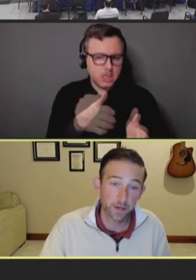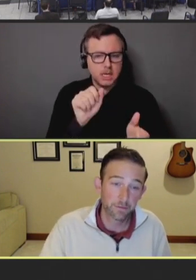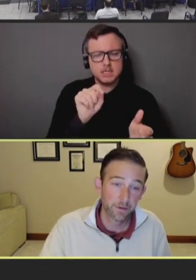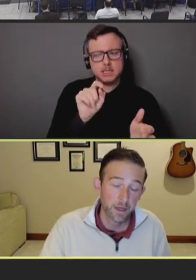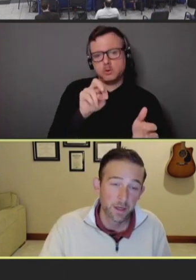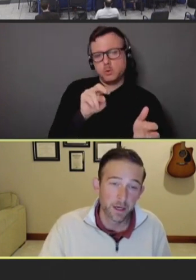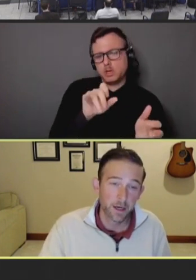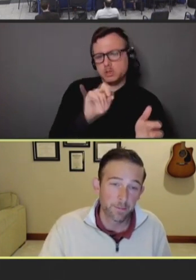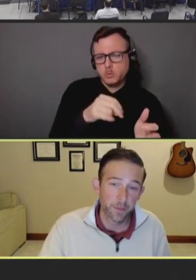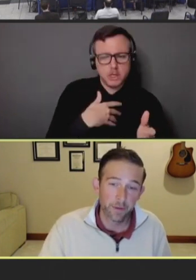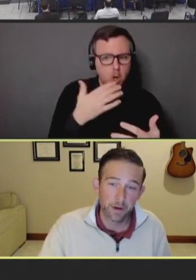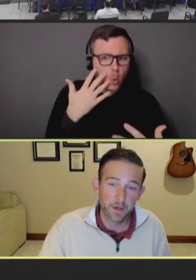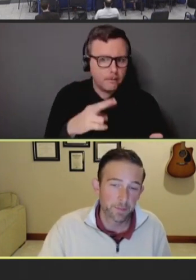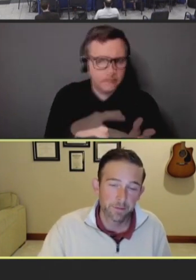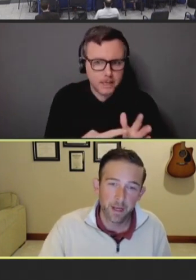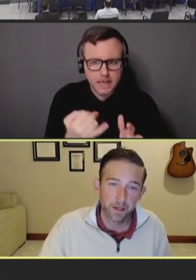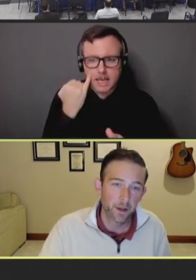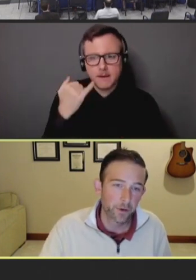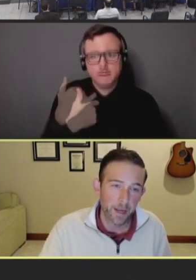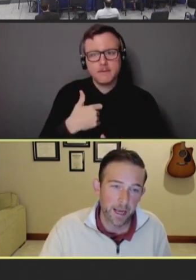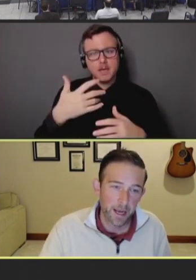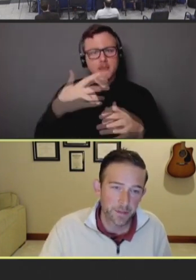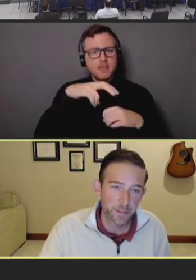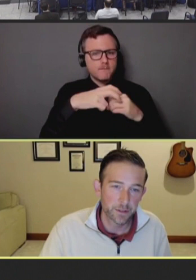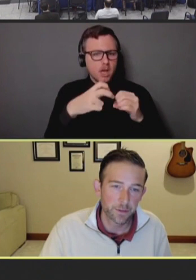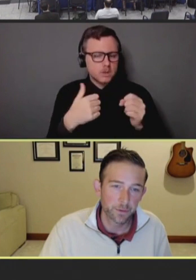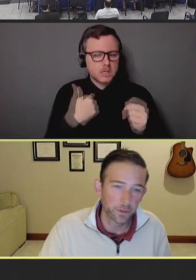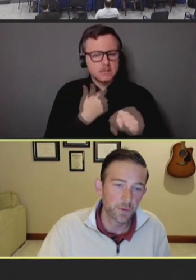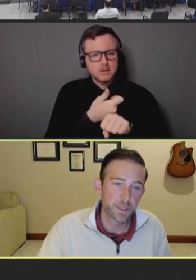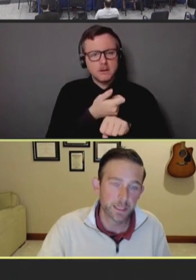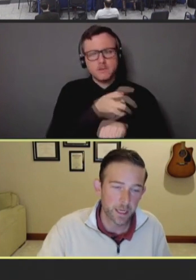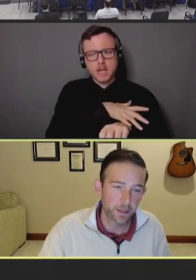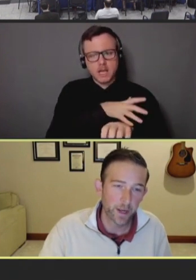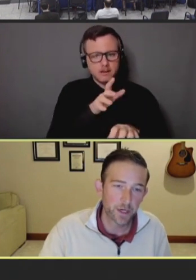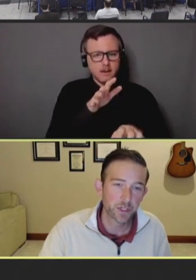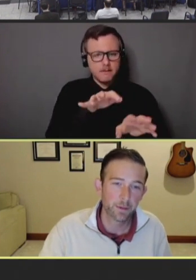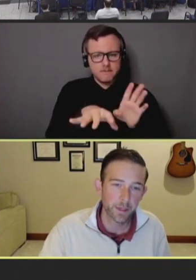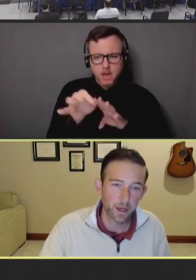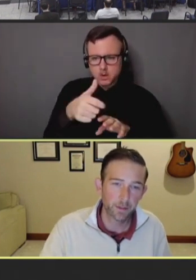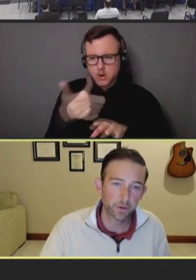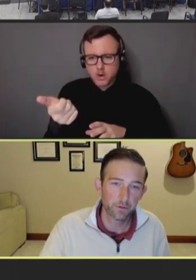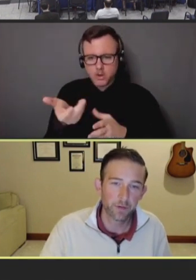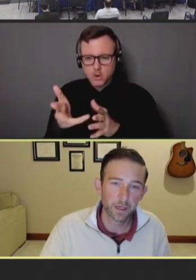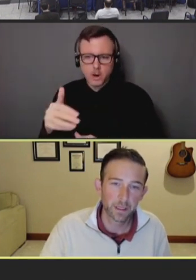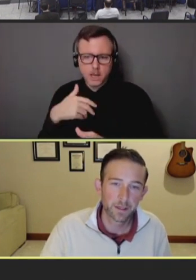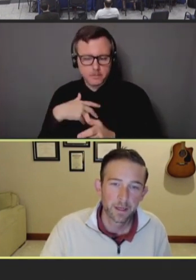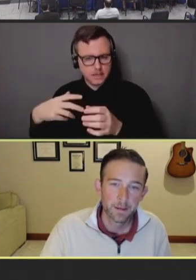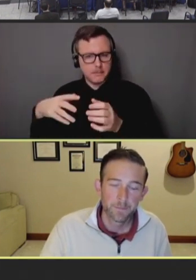We don't know if the virus might find other paths to losing attenuation and becoming neuro virulent.